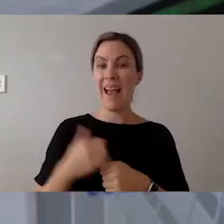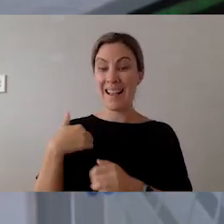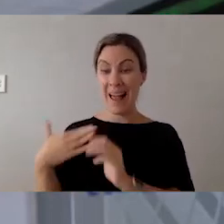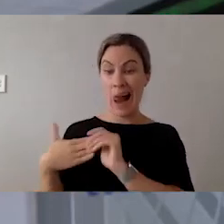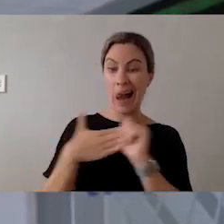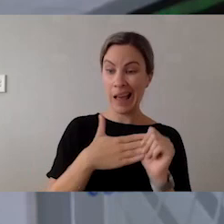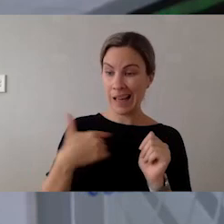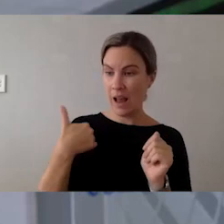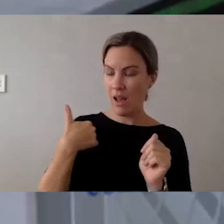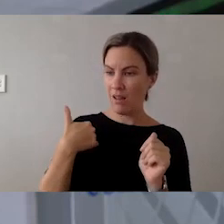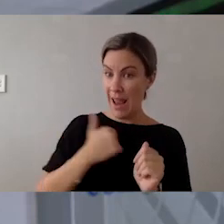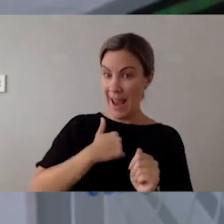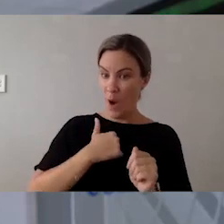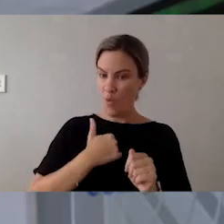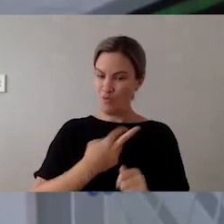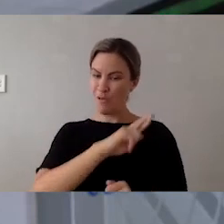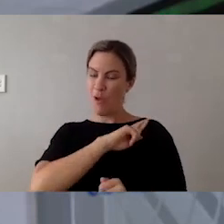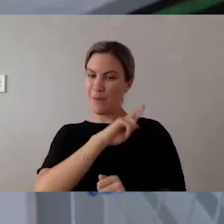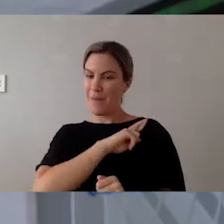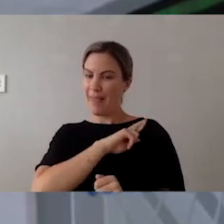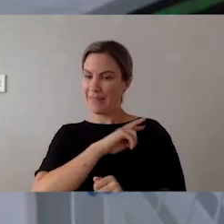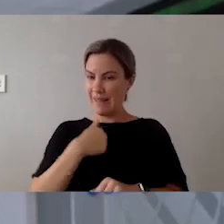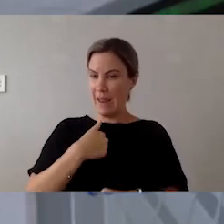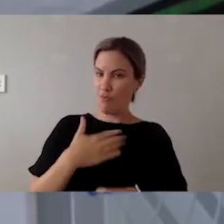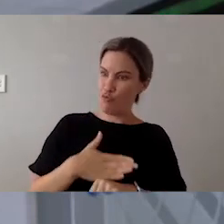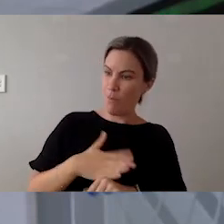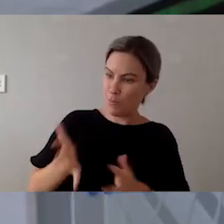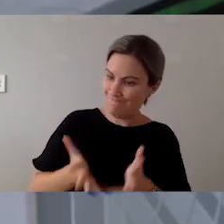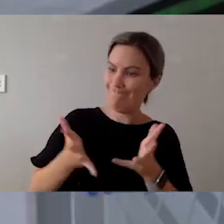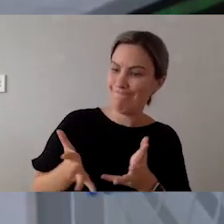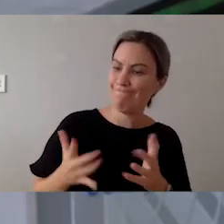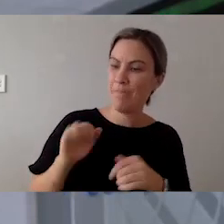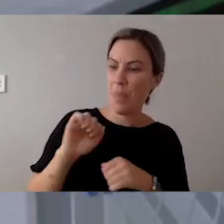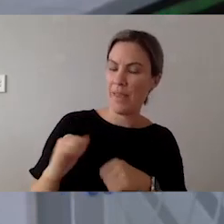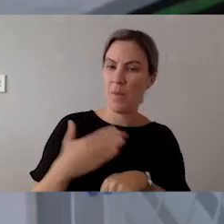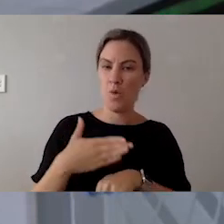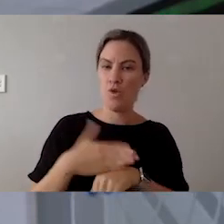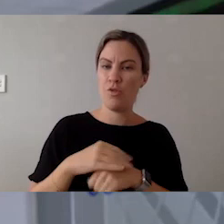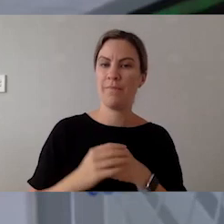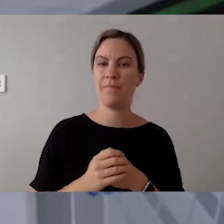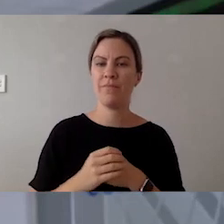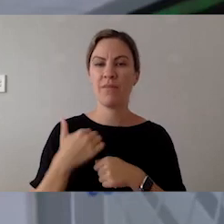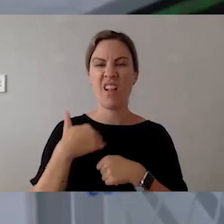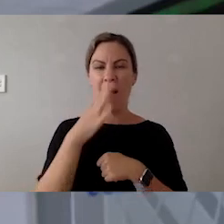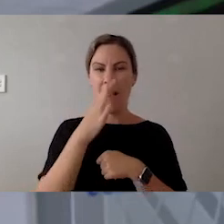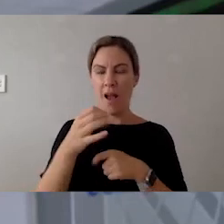not -- You would not believe the number of project managers who I work with - I ask them, "How do you create your spreadsheets and your